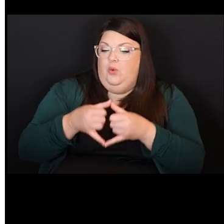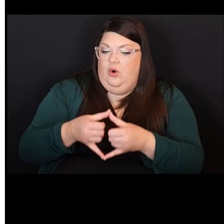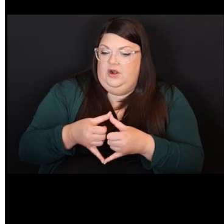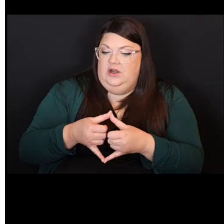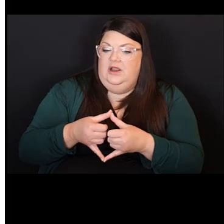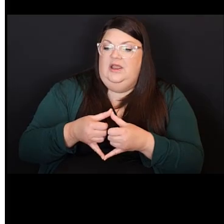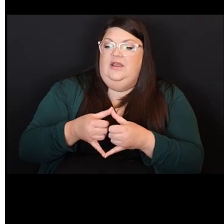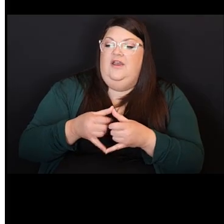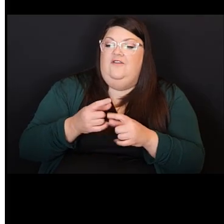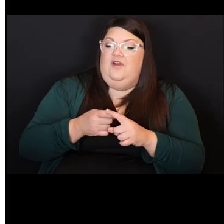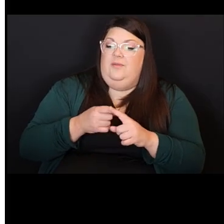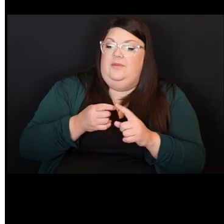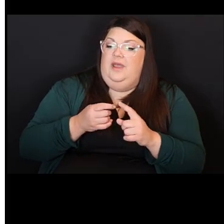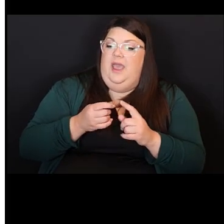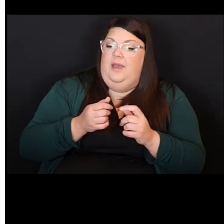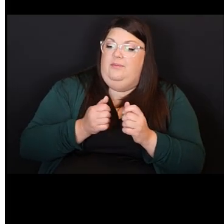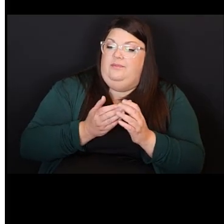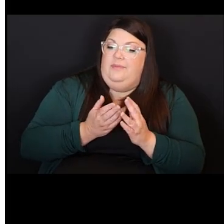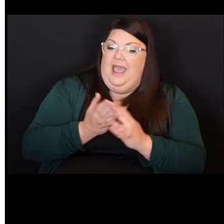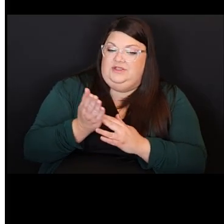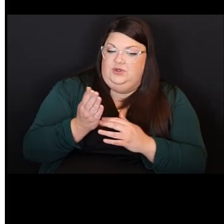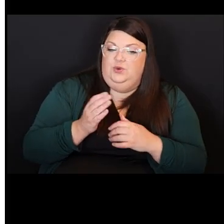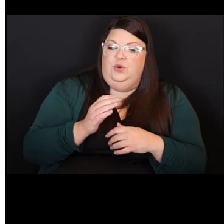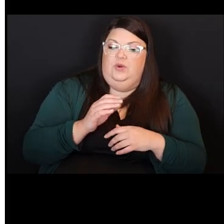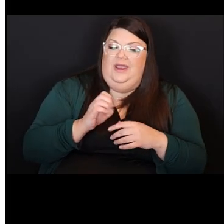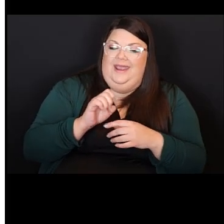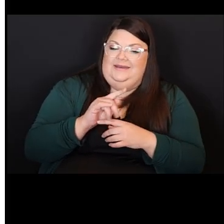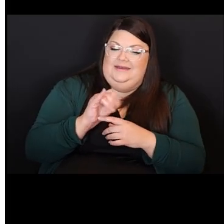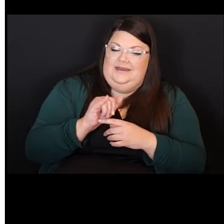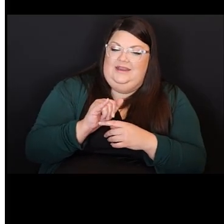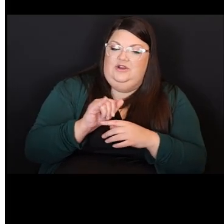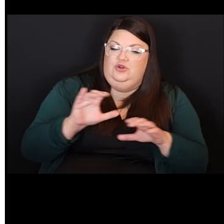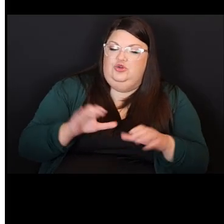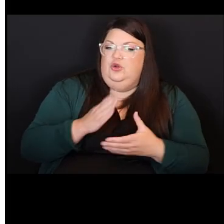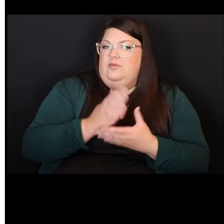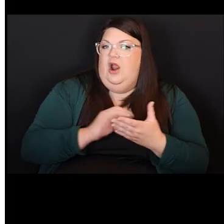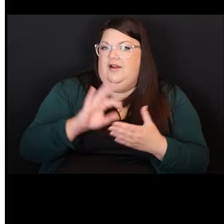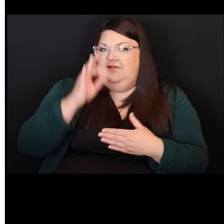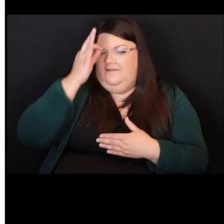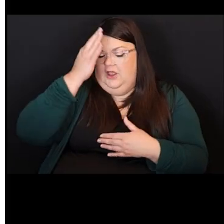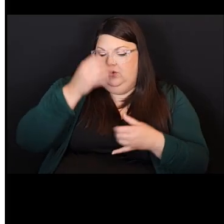out part of a federal award. The ed webpage for cognizant